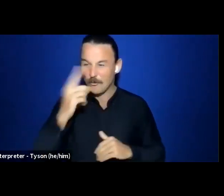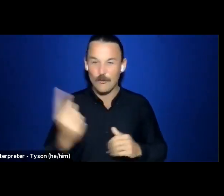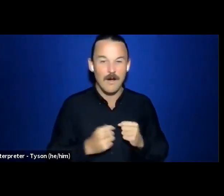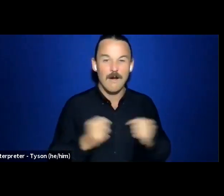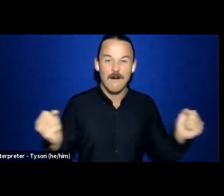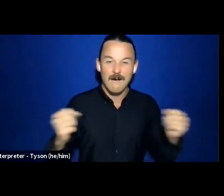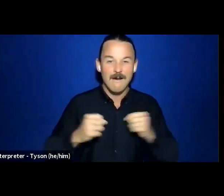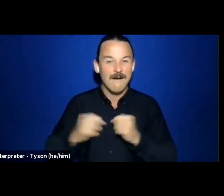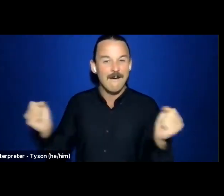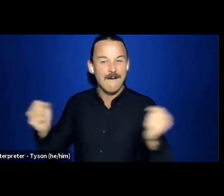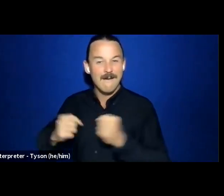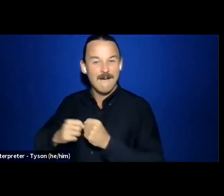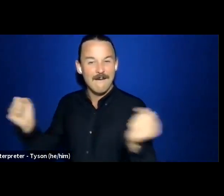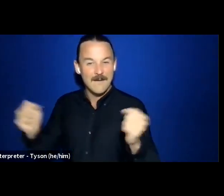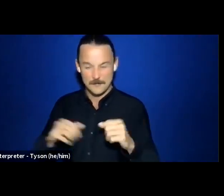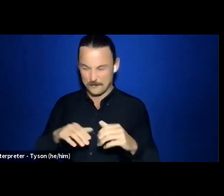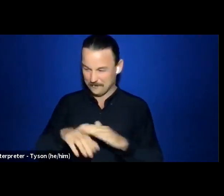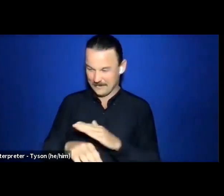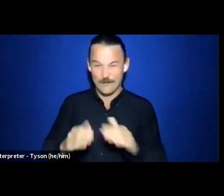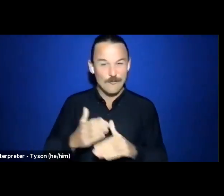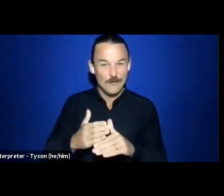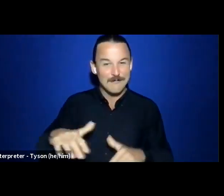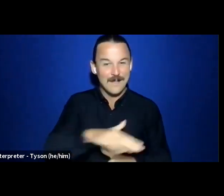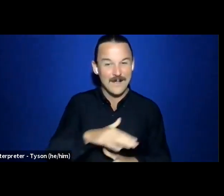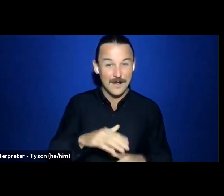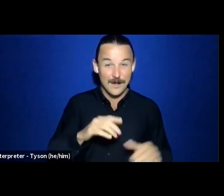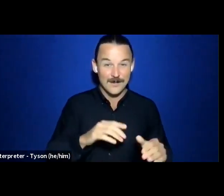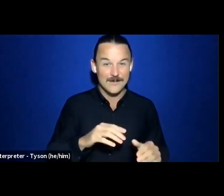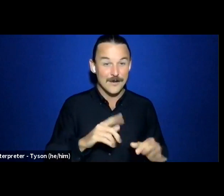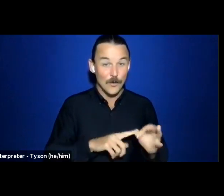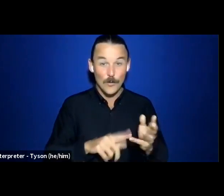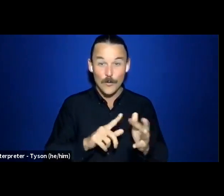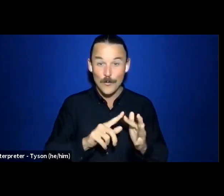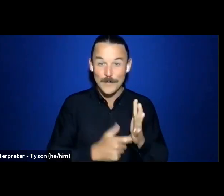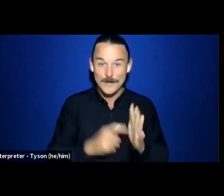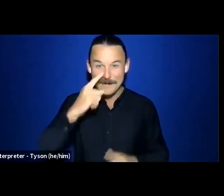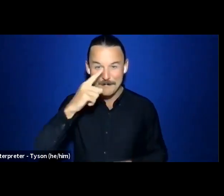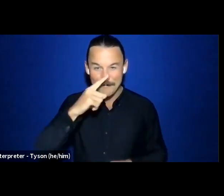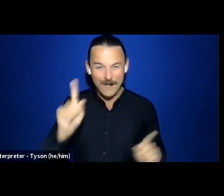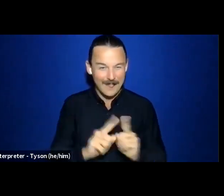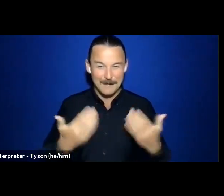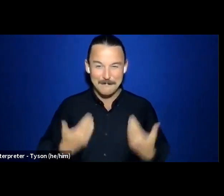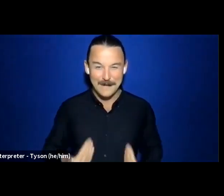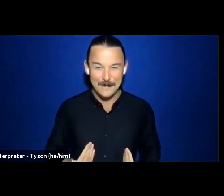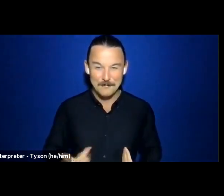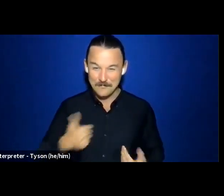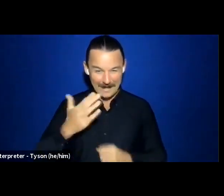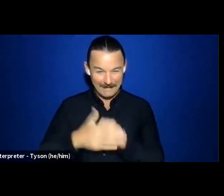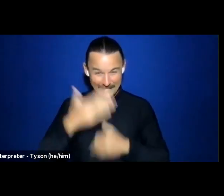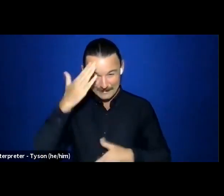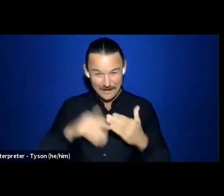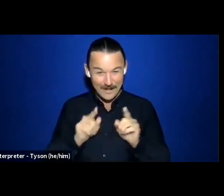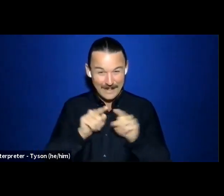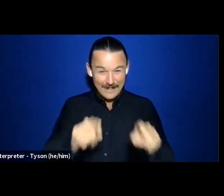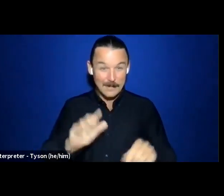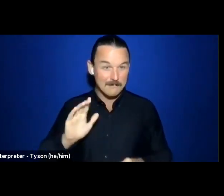Being surrounded by Opus Being surrounded by Obese people quit people, people like quit people, people like me. I know I never had that experience before I never had that experience